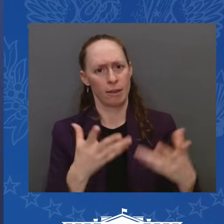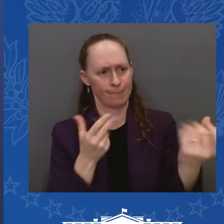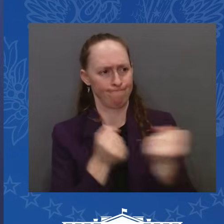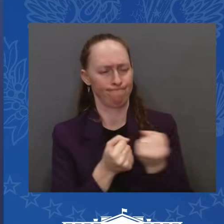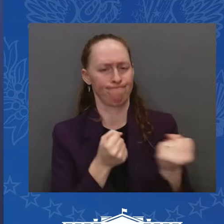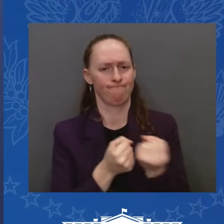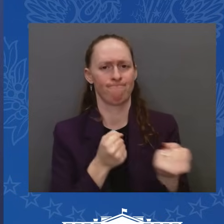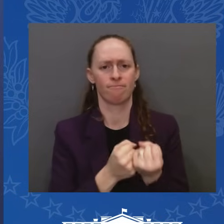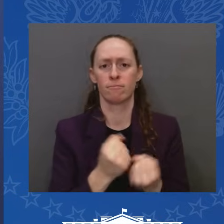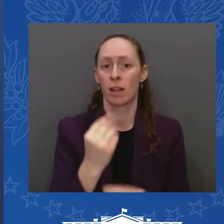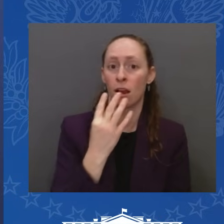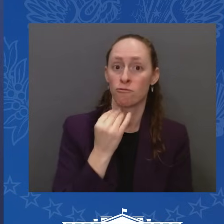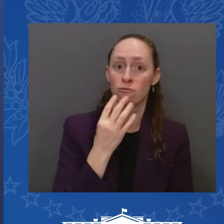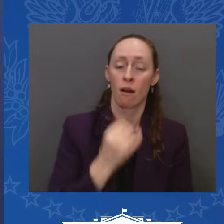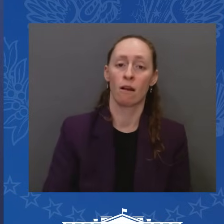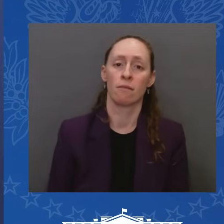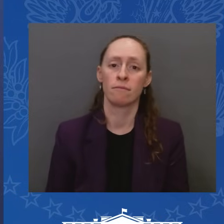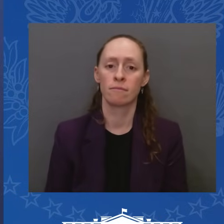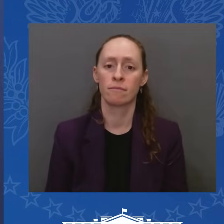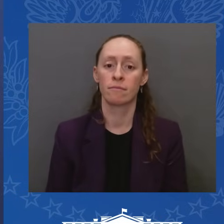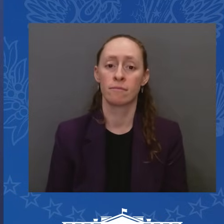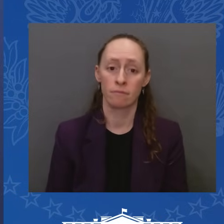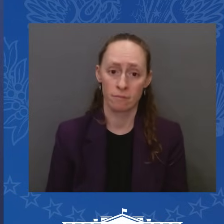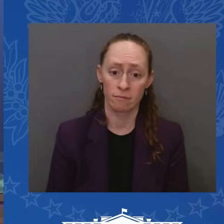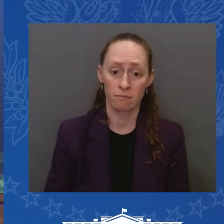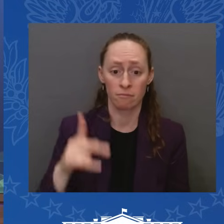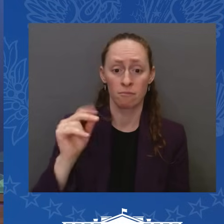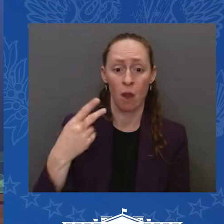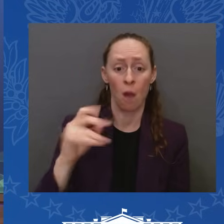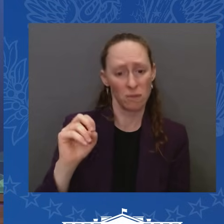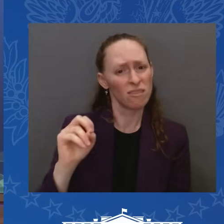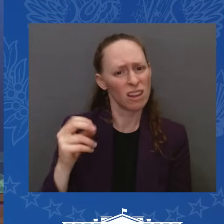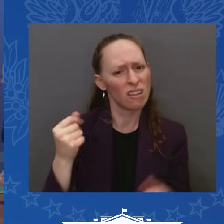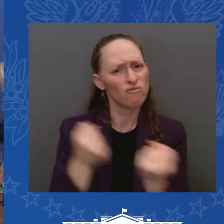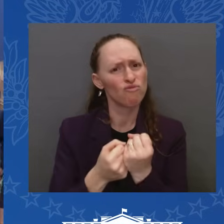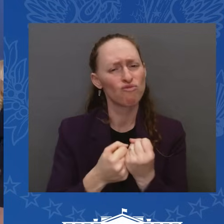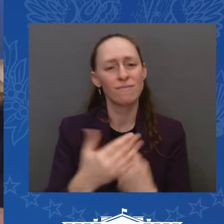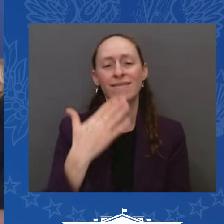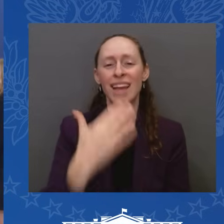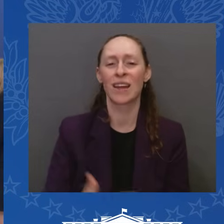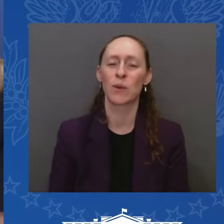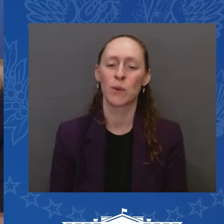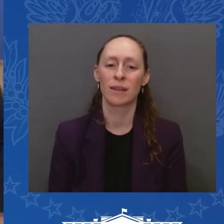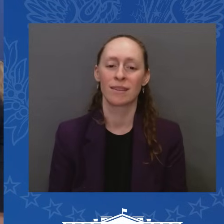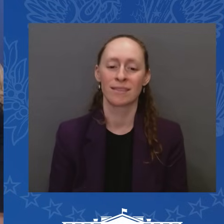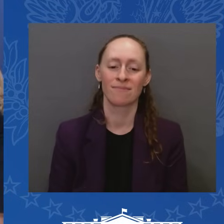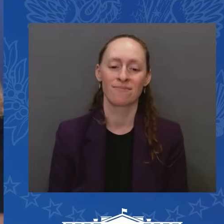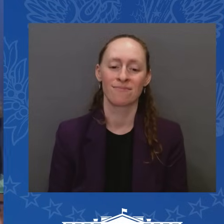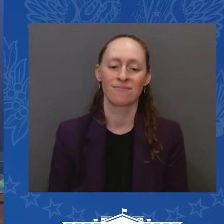supportive of what we're doing. Thank you. (Cross-talk by reporters.) The Press: Is the U.S. supporting the